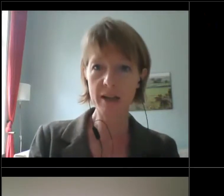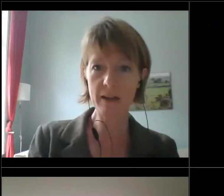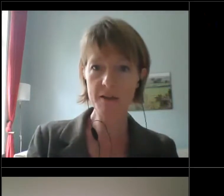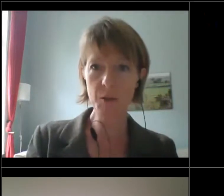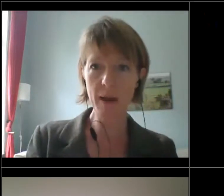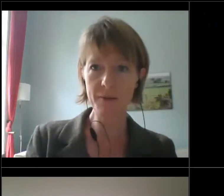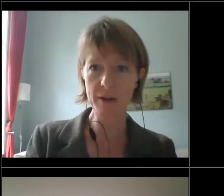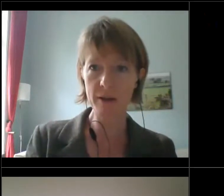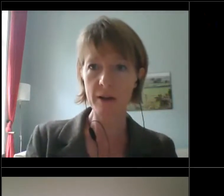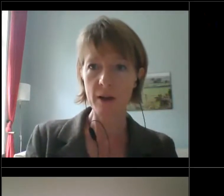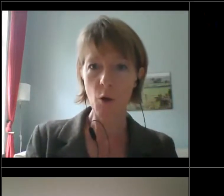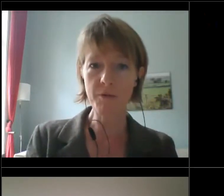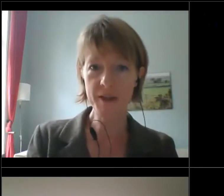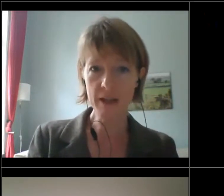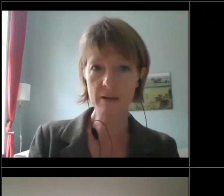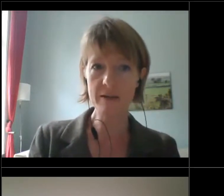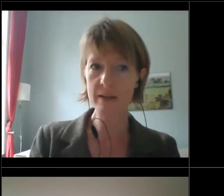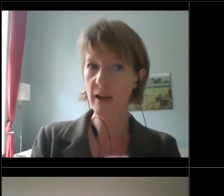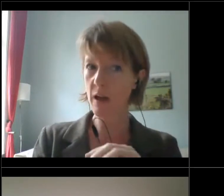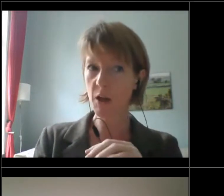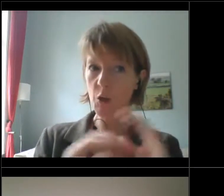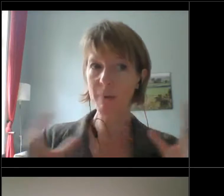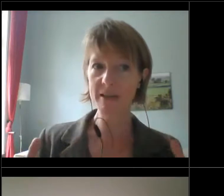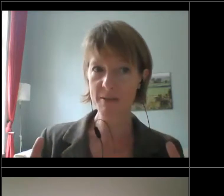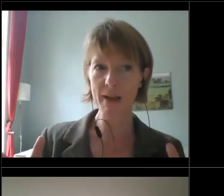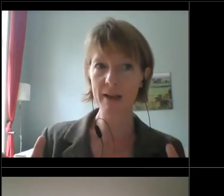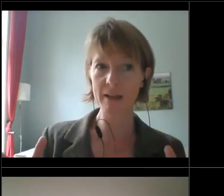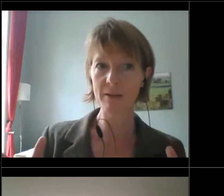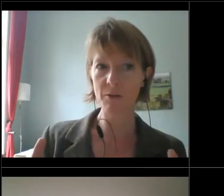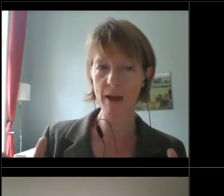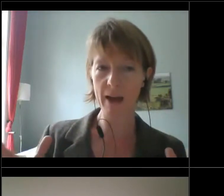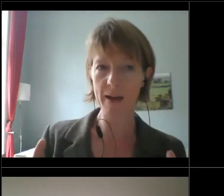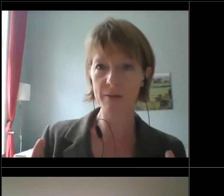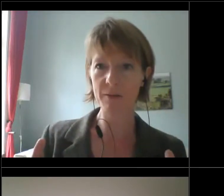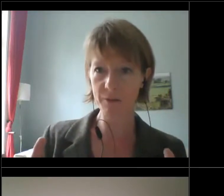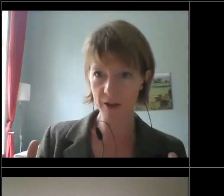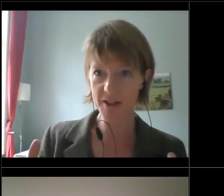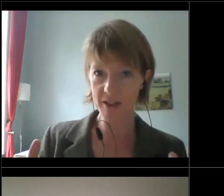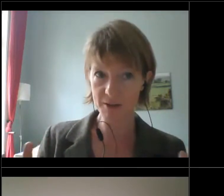Shane, I guess you have over the years accumulated many volunteers.